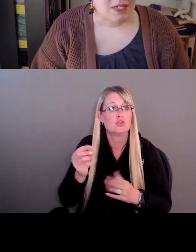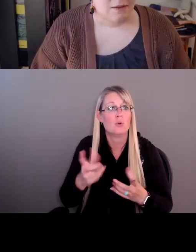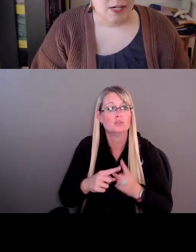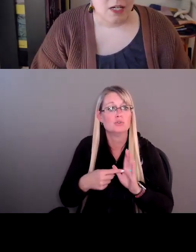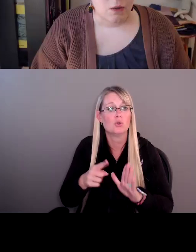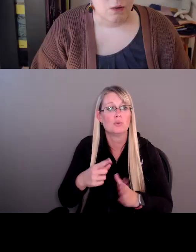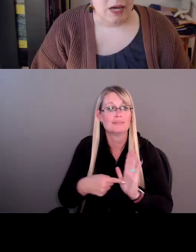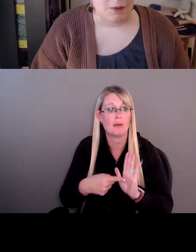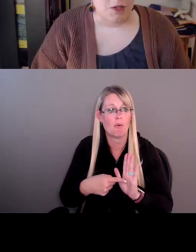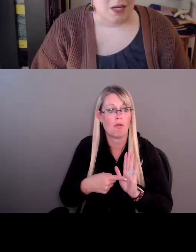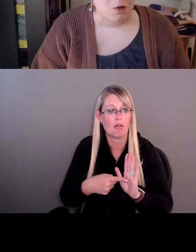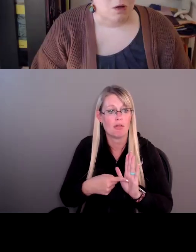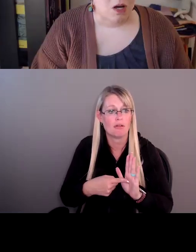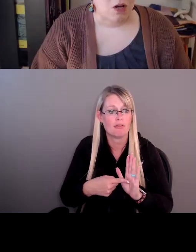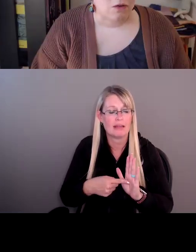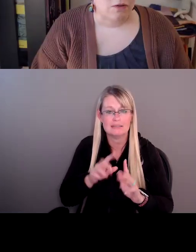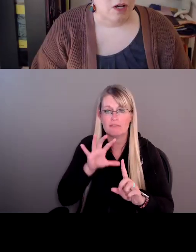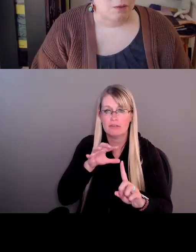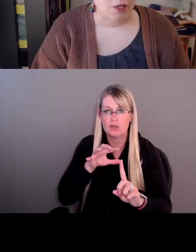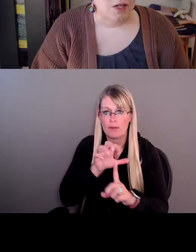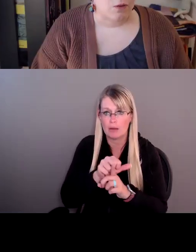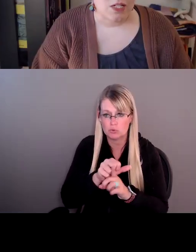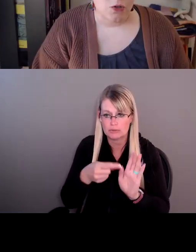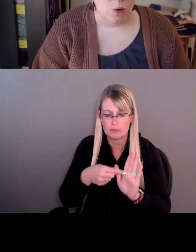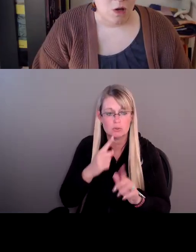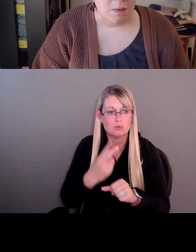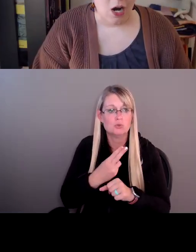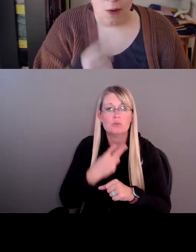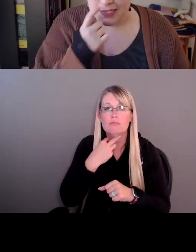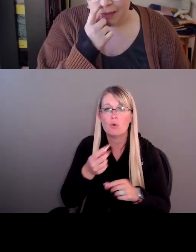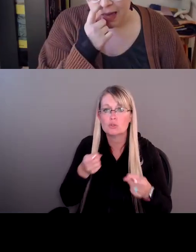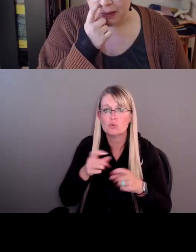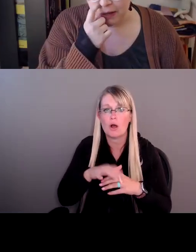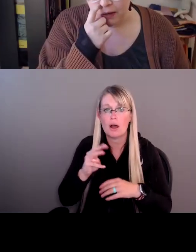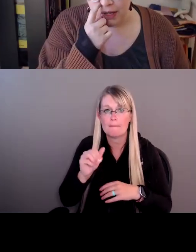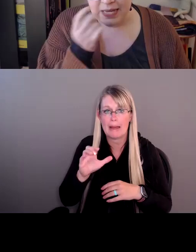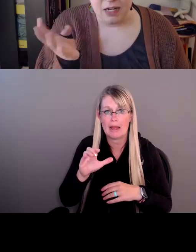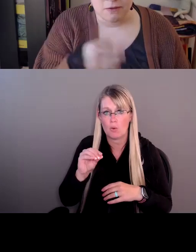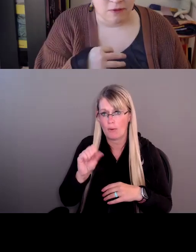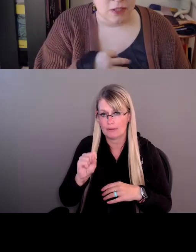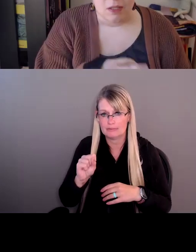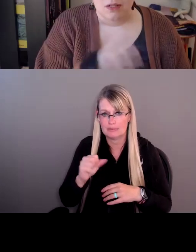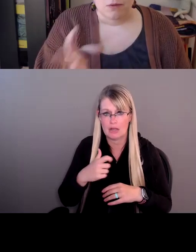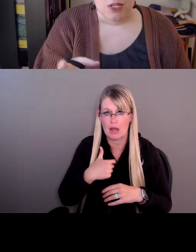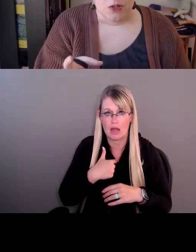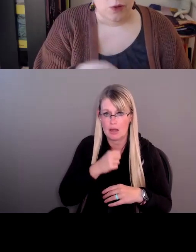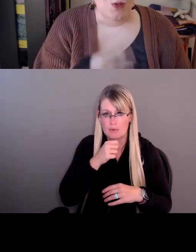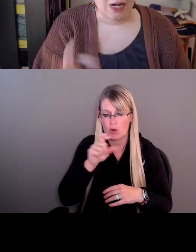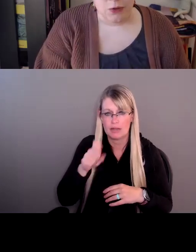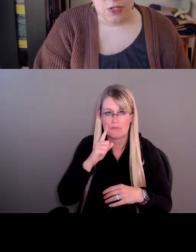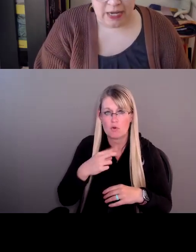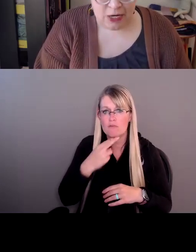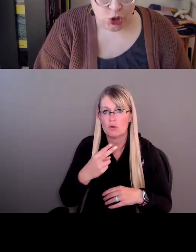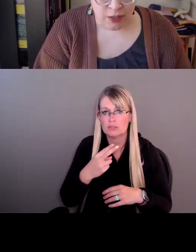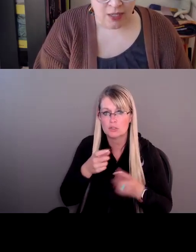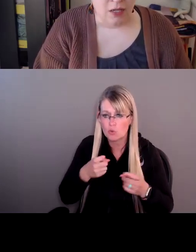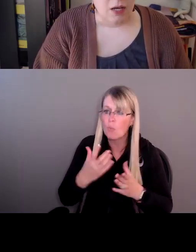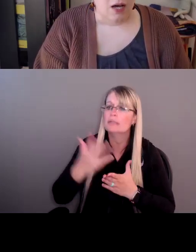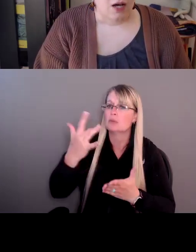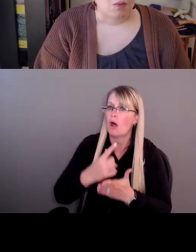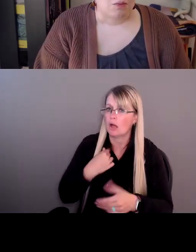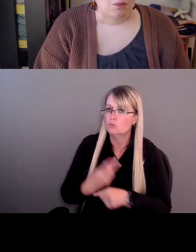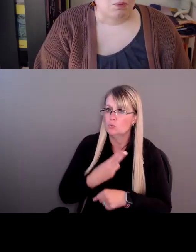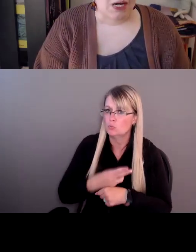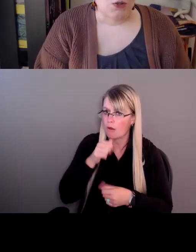a video capture example of using voice control on Mack iOS, I do use it occasionally, but I do like